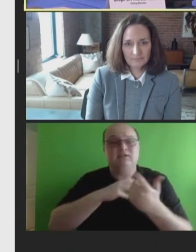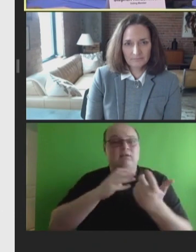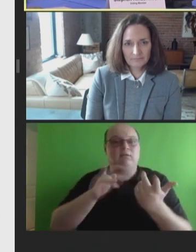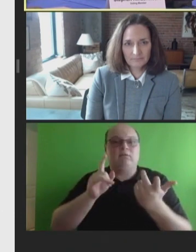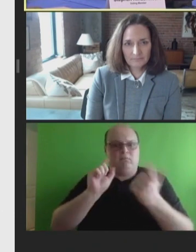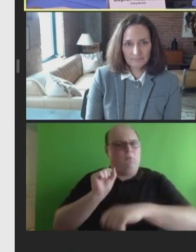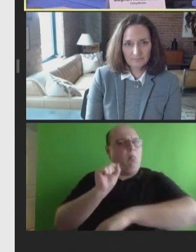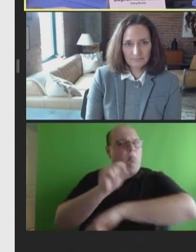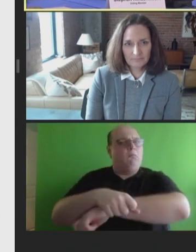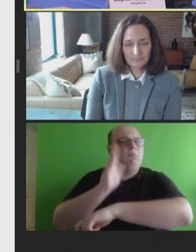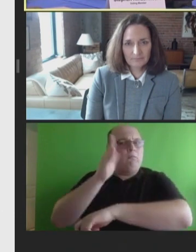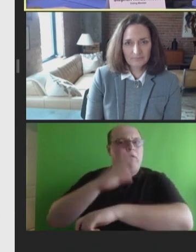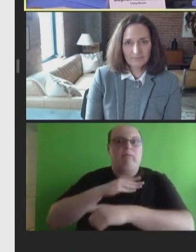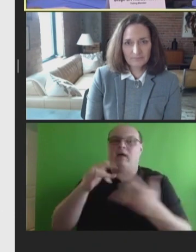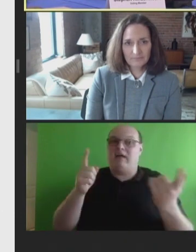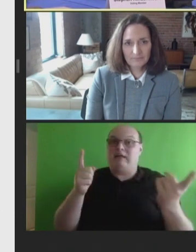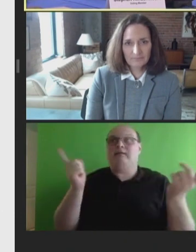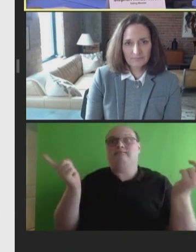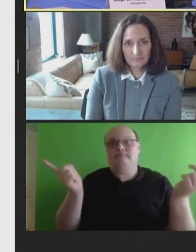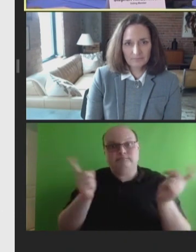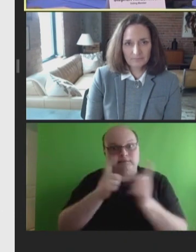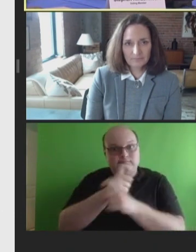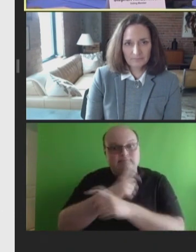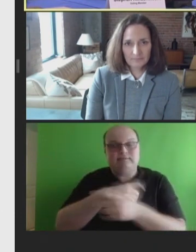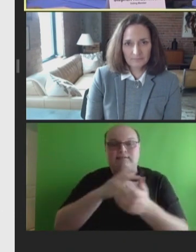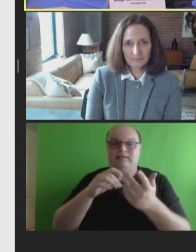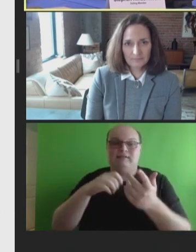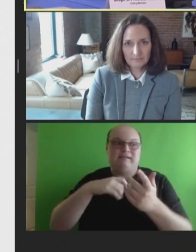but it is complicated and there's no other vaccine other than the flu vaccine.